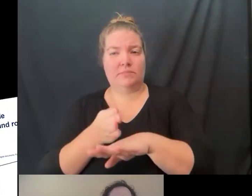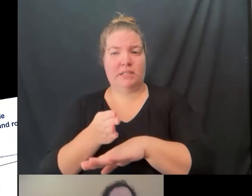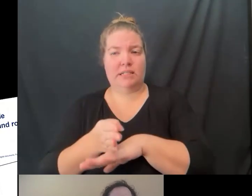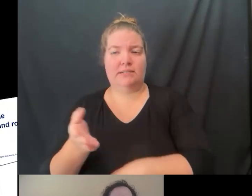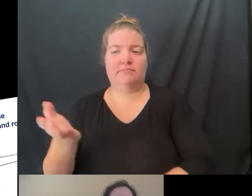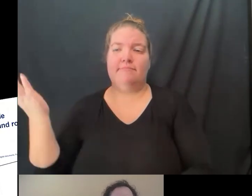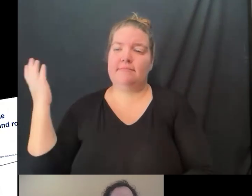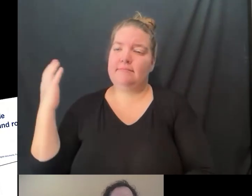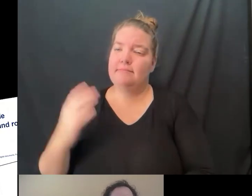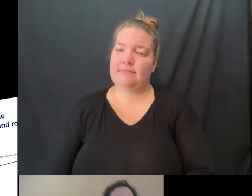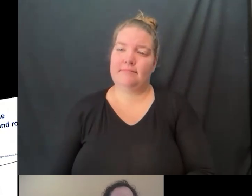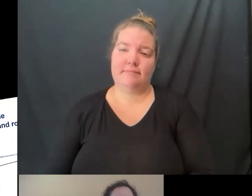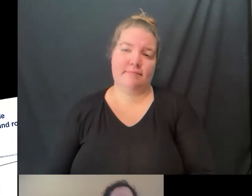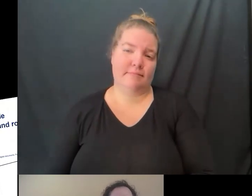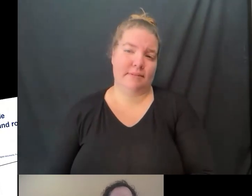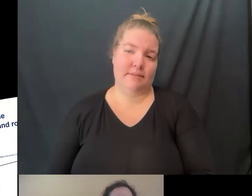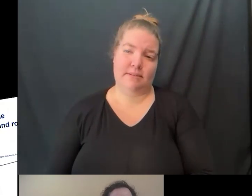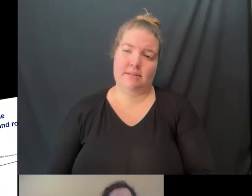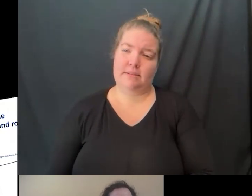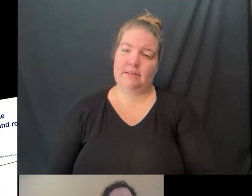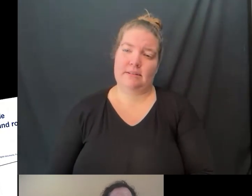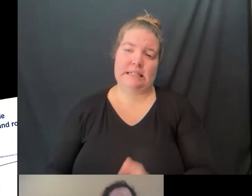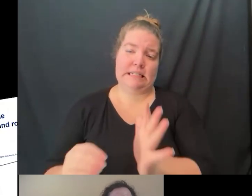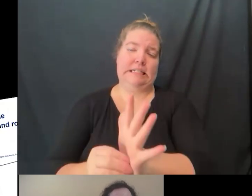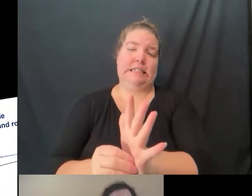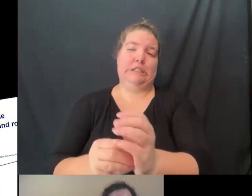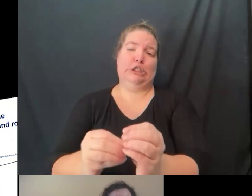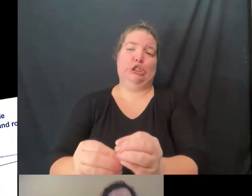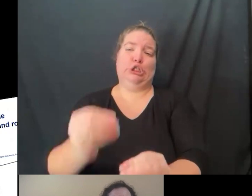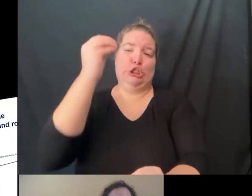well, you couldn't choose a more painful, more expensive,